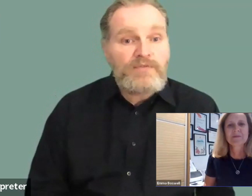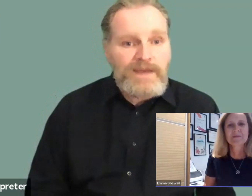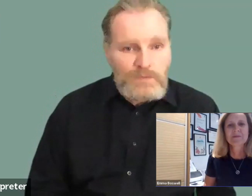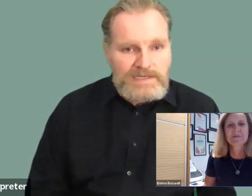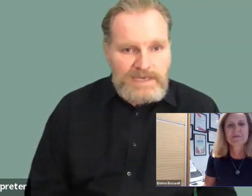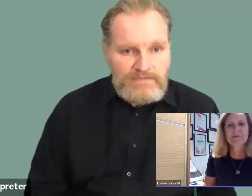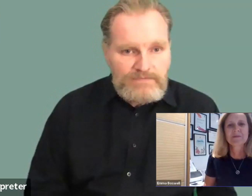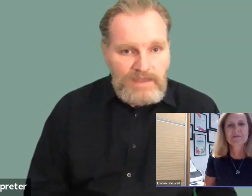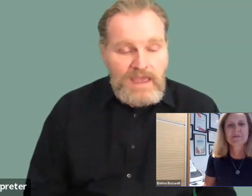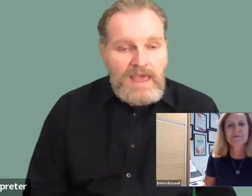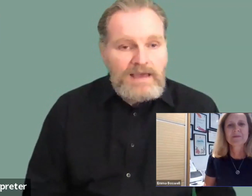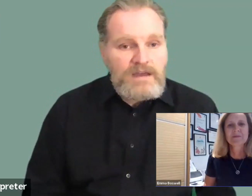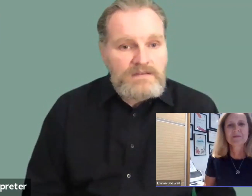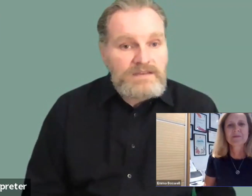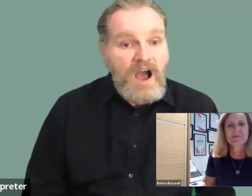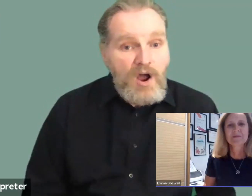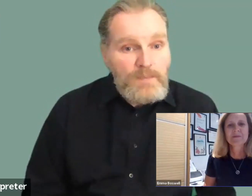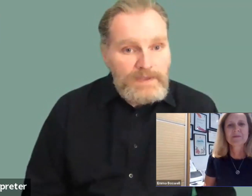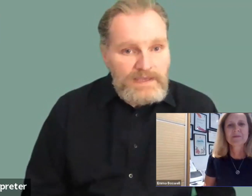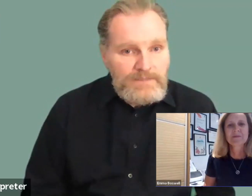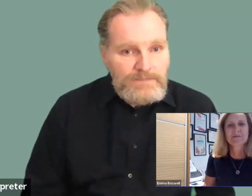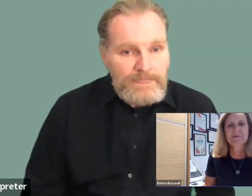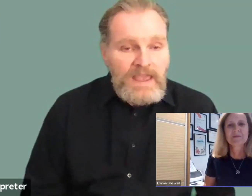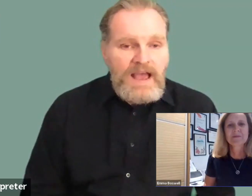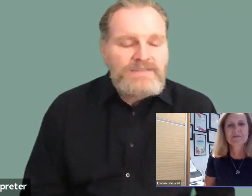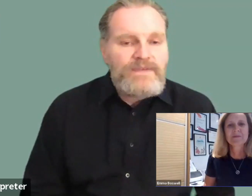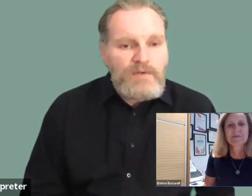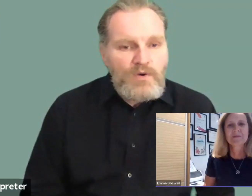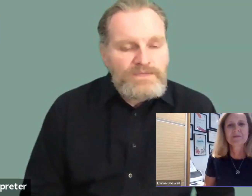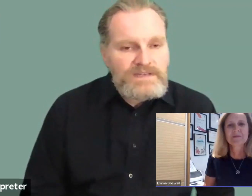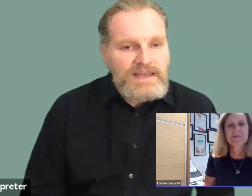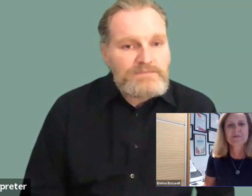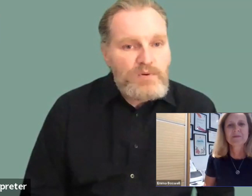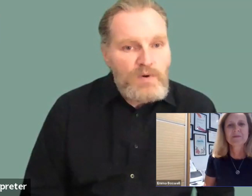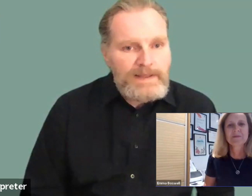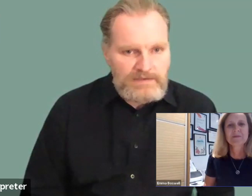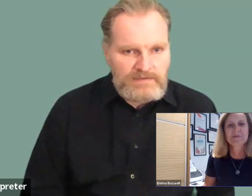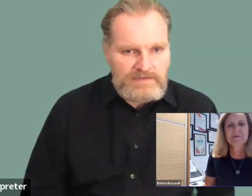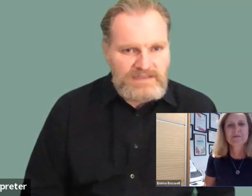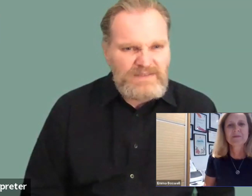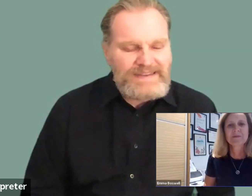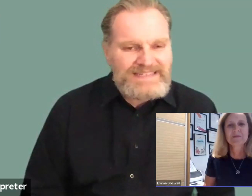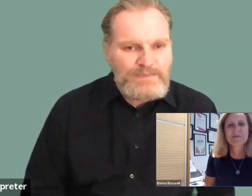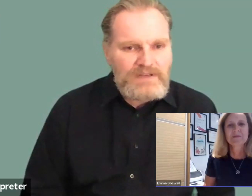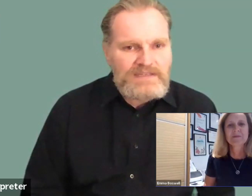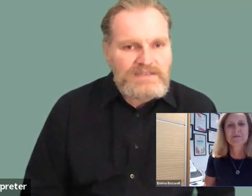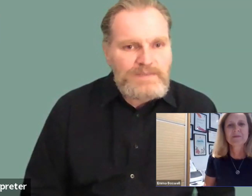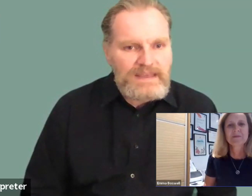profoundly deaf, and has RP and very often has poor balance. That's the vestibular system in the